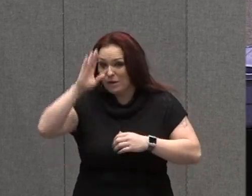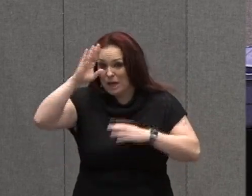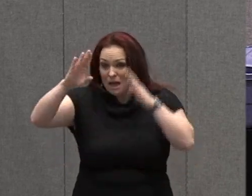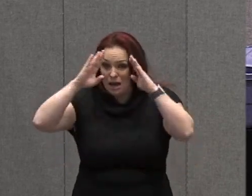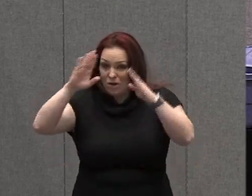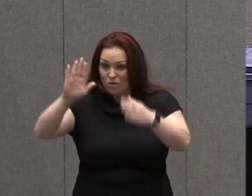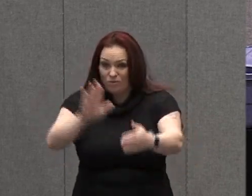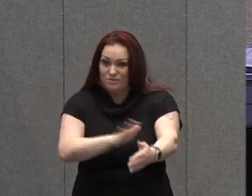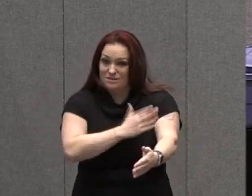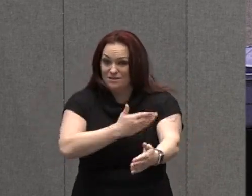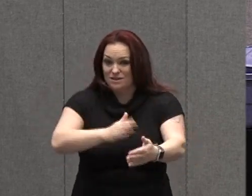I think that would be really fun.